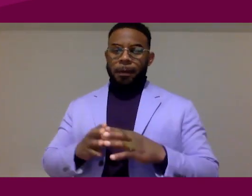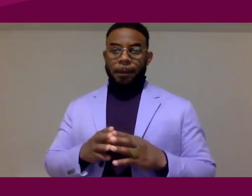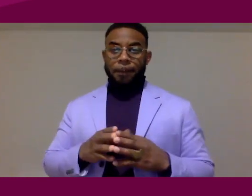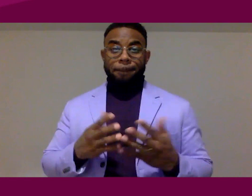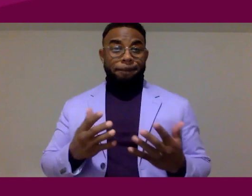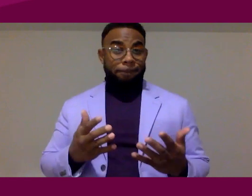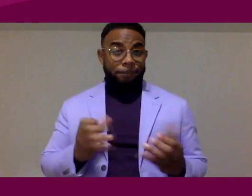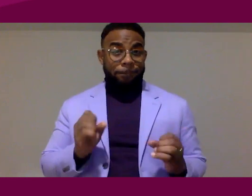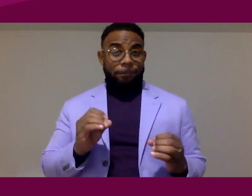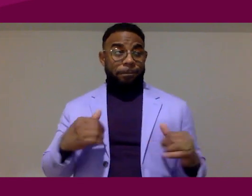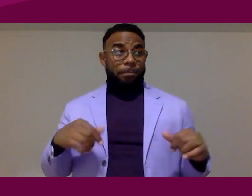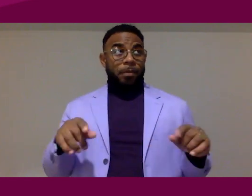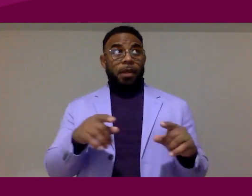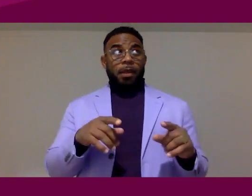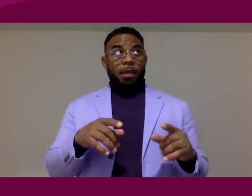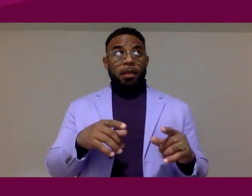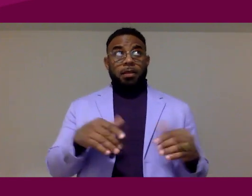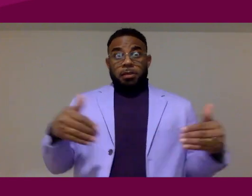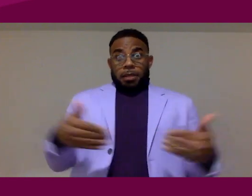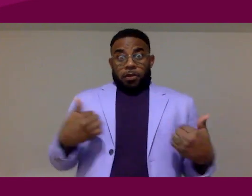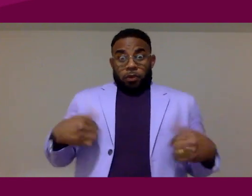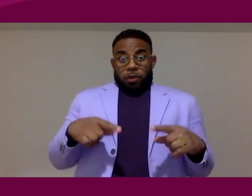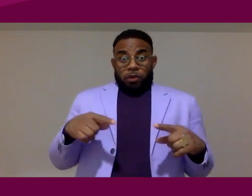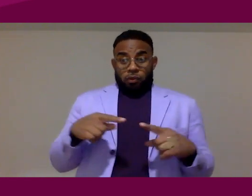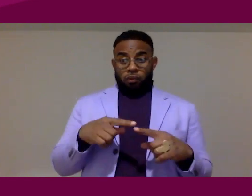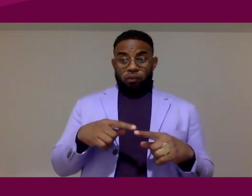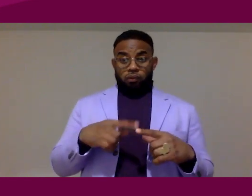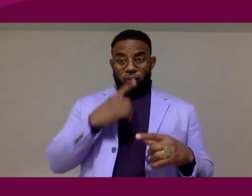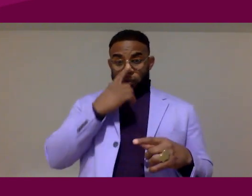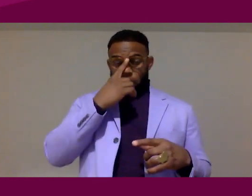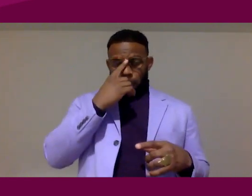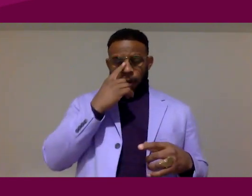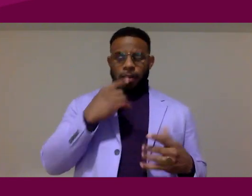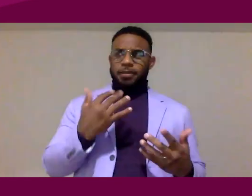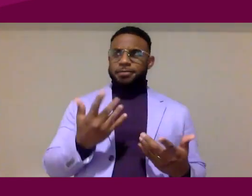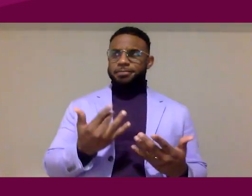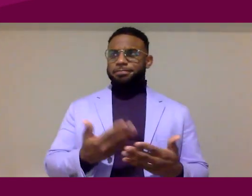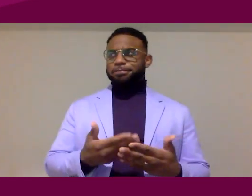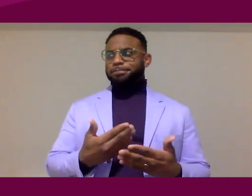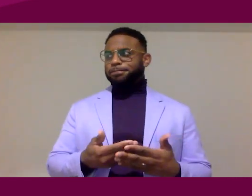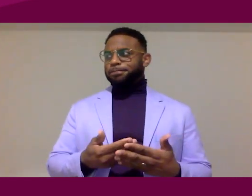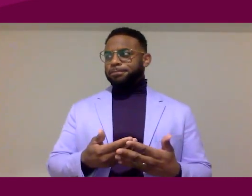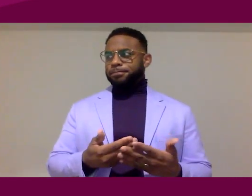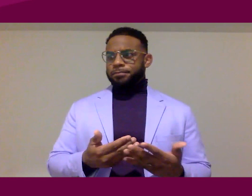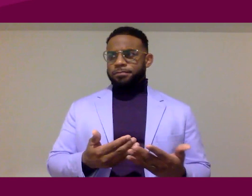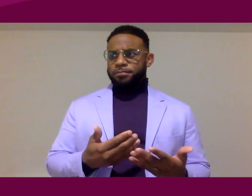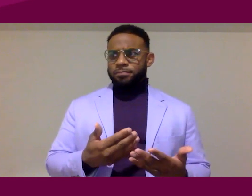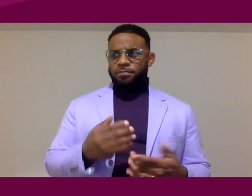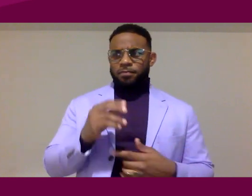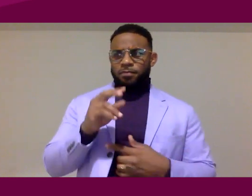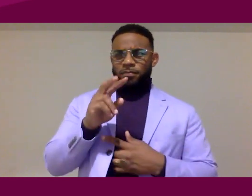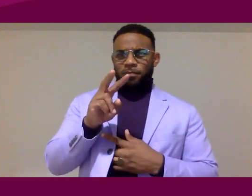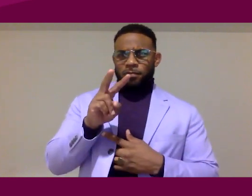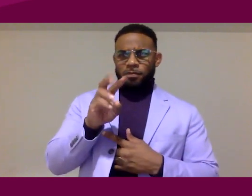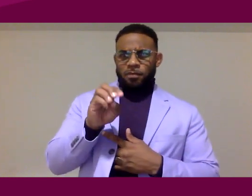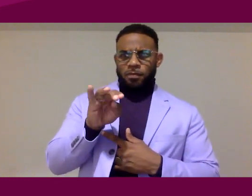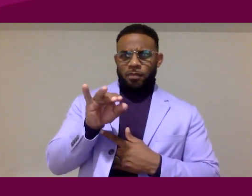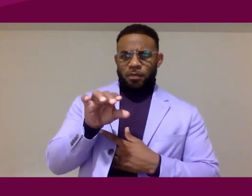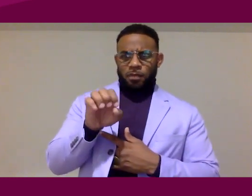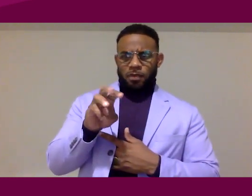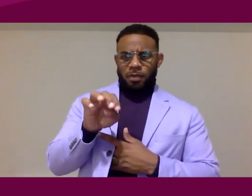And so they introduced us to voicemail before it was a thing.